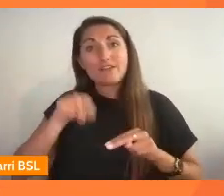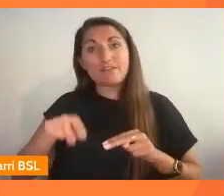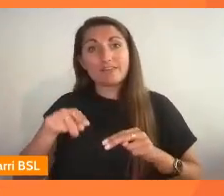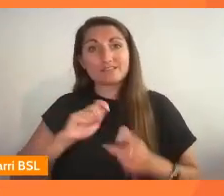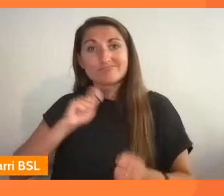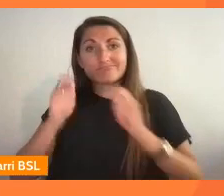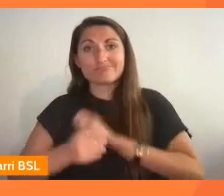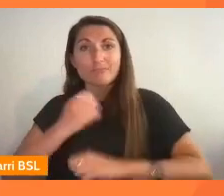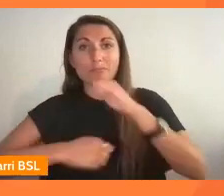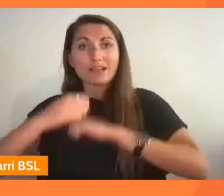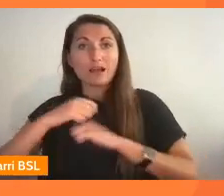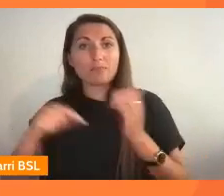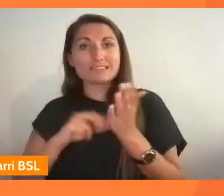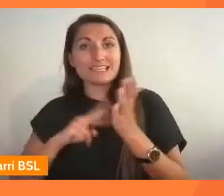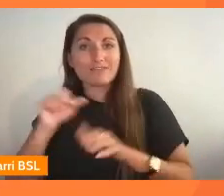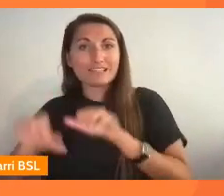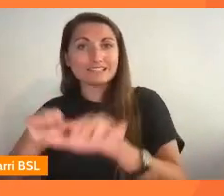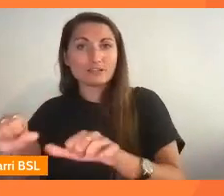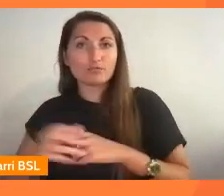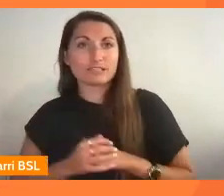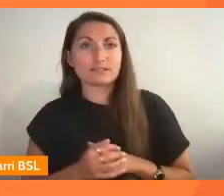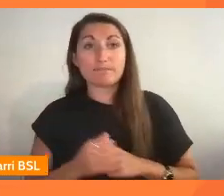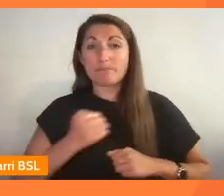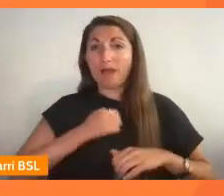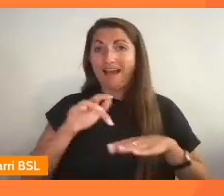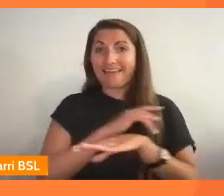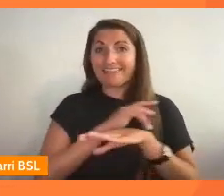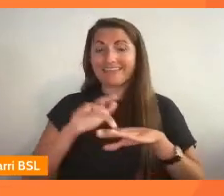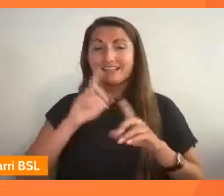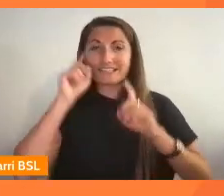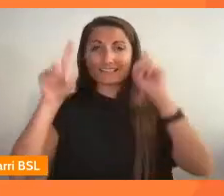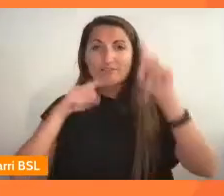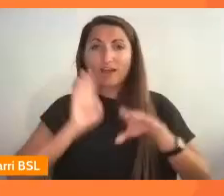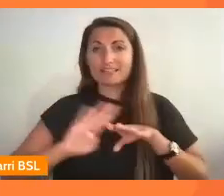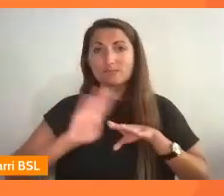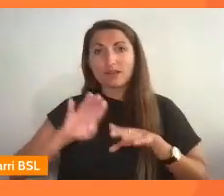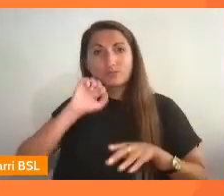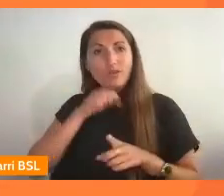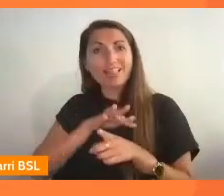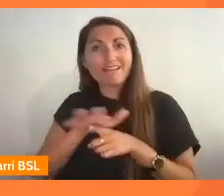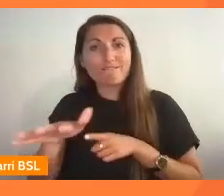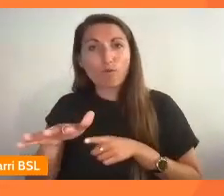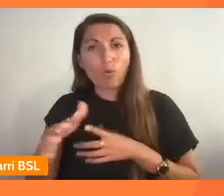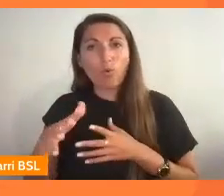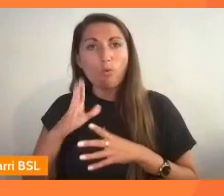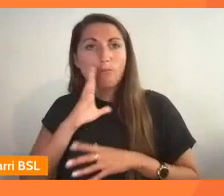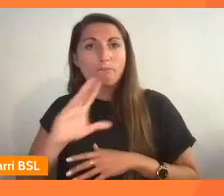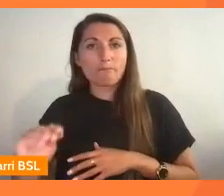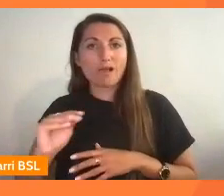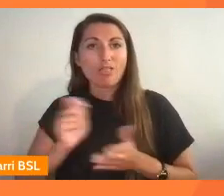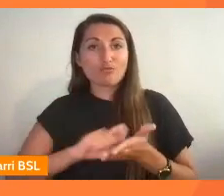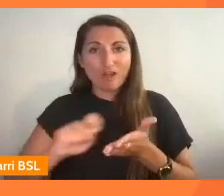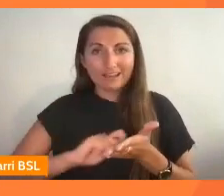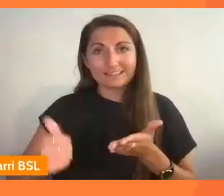How would my theatre devising practice inform the writers and performers and the actual work eventually?